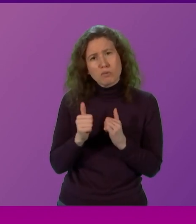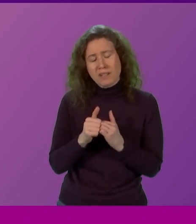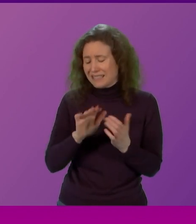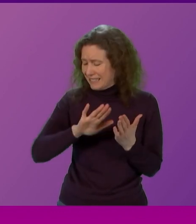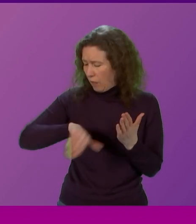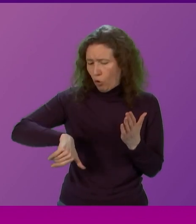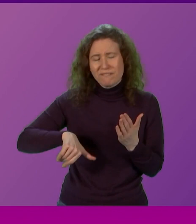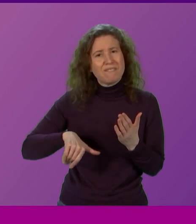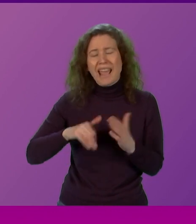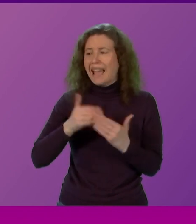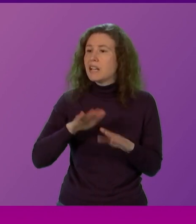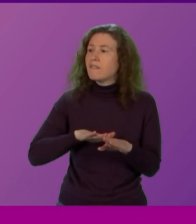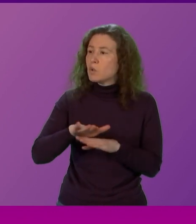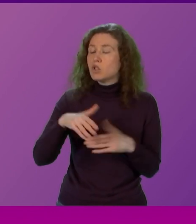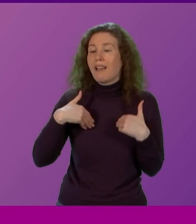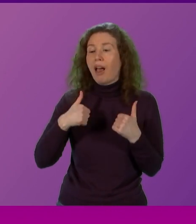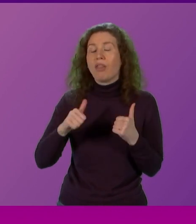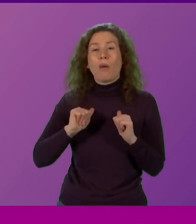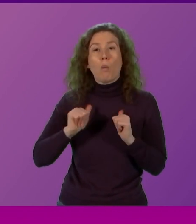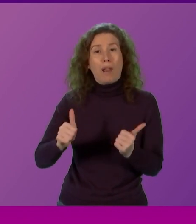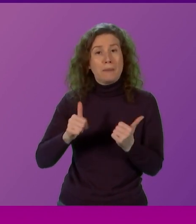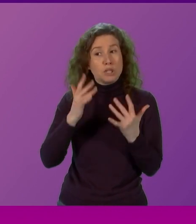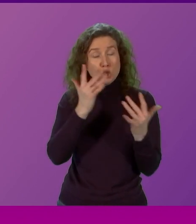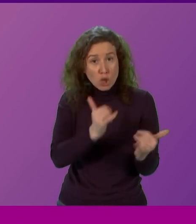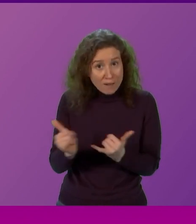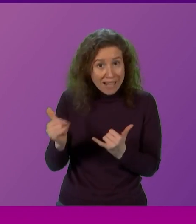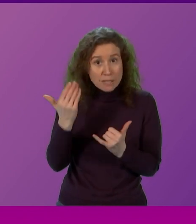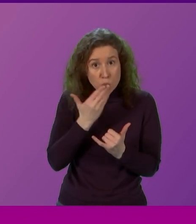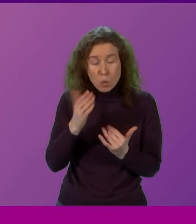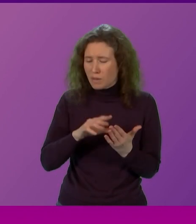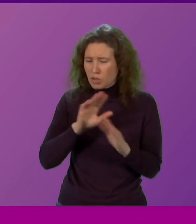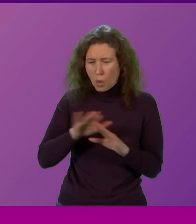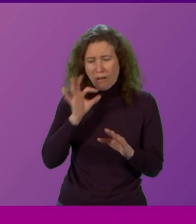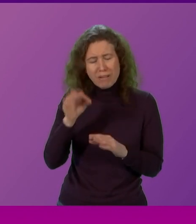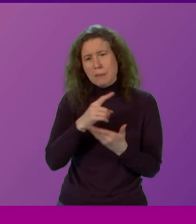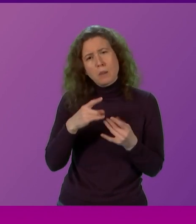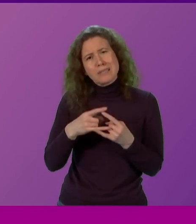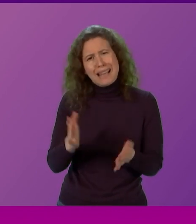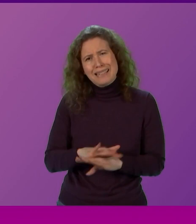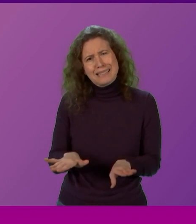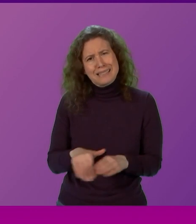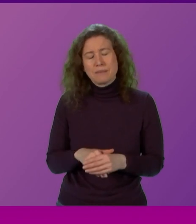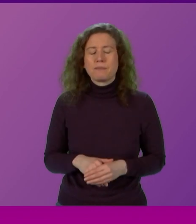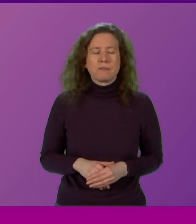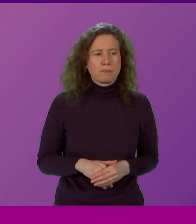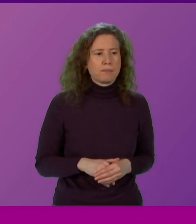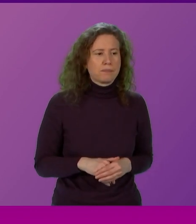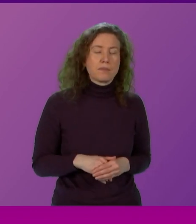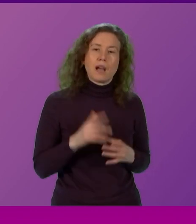from all future health and wellbeing surveys in our schools? I think that those surveys are really important.